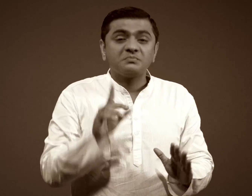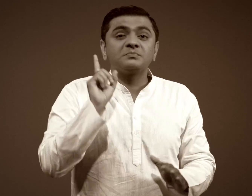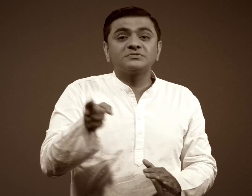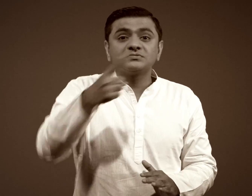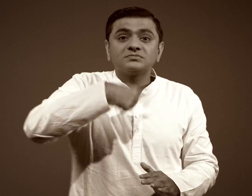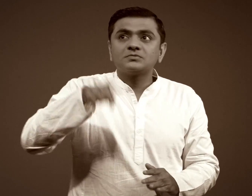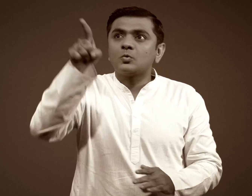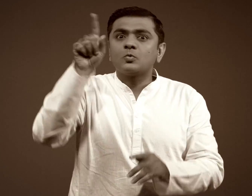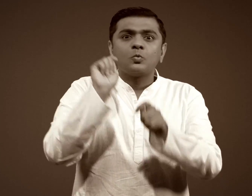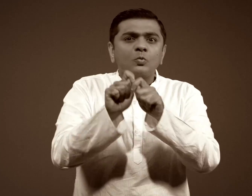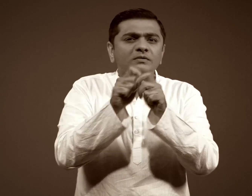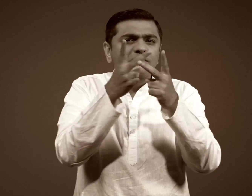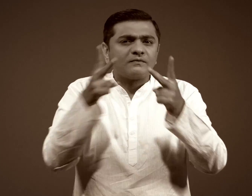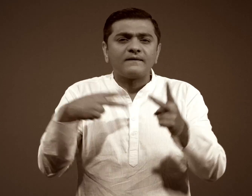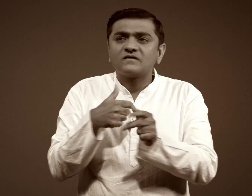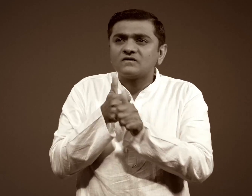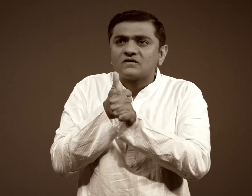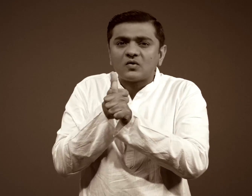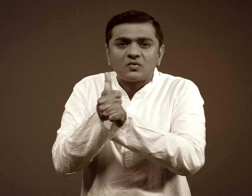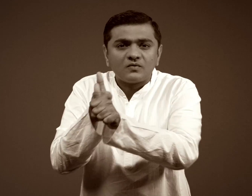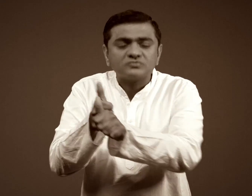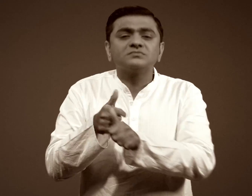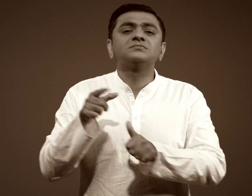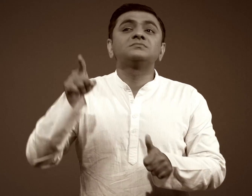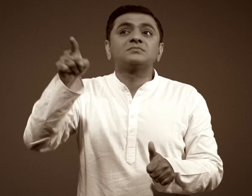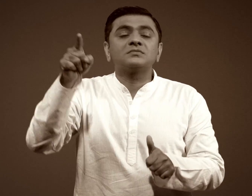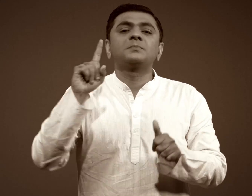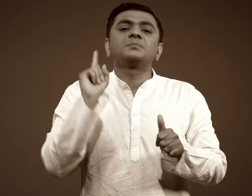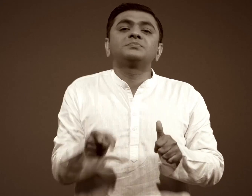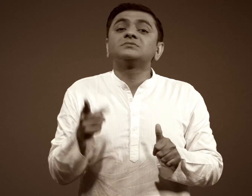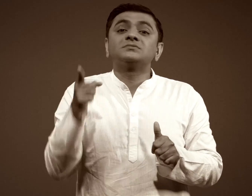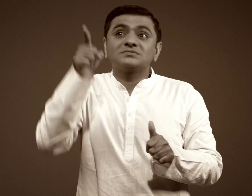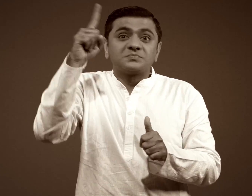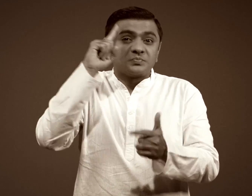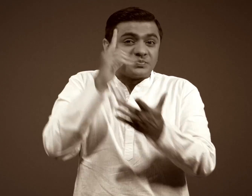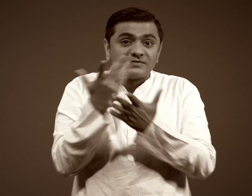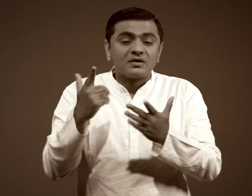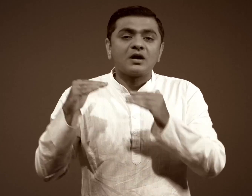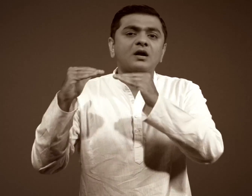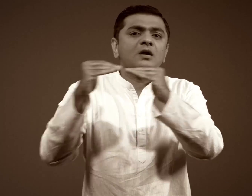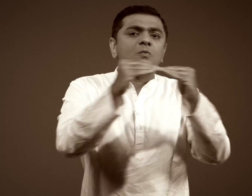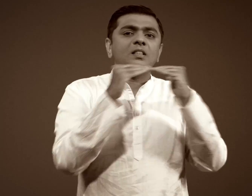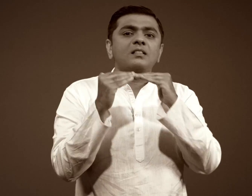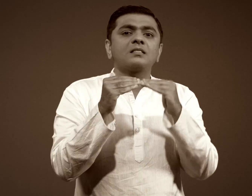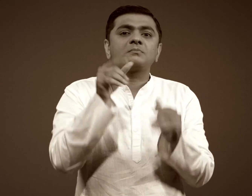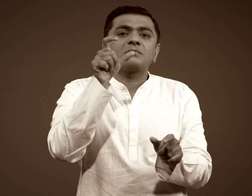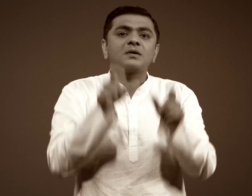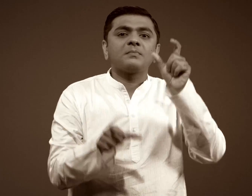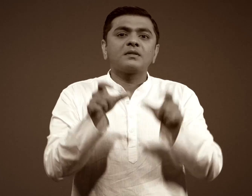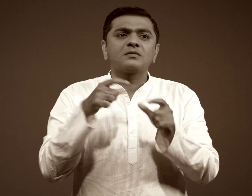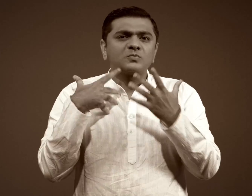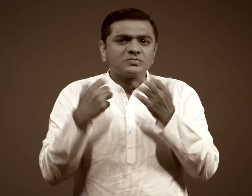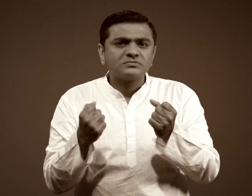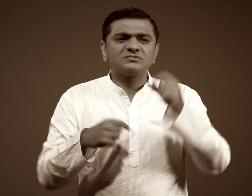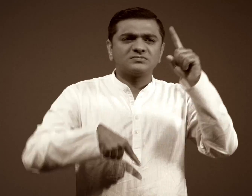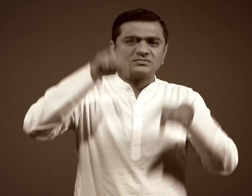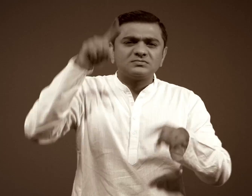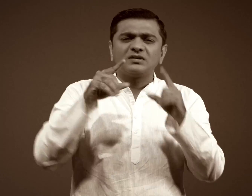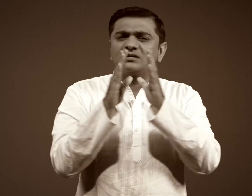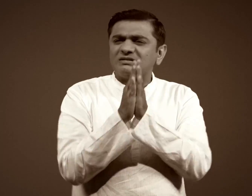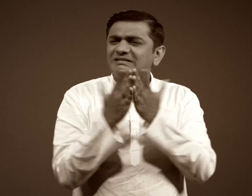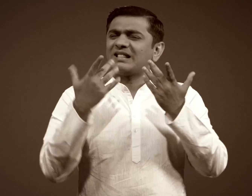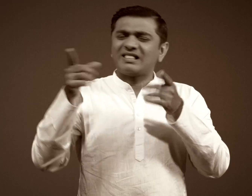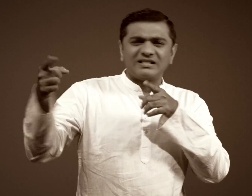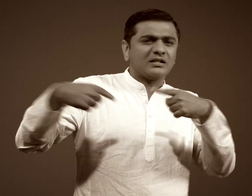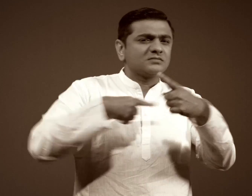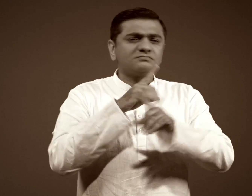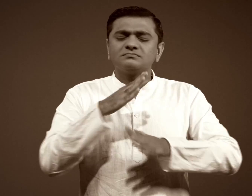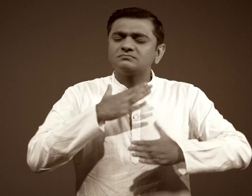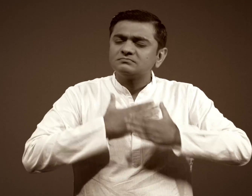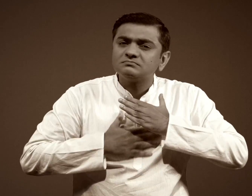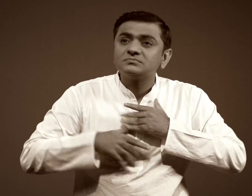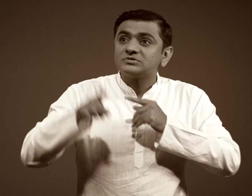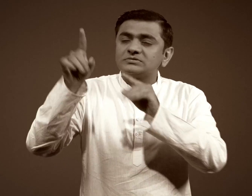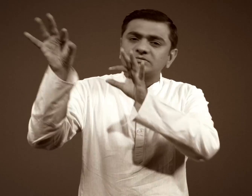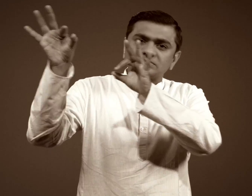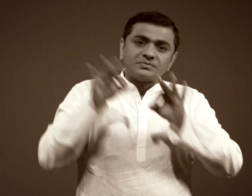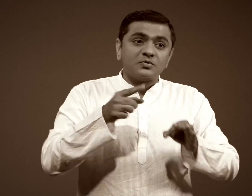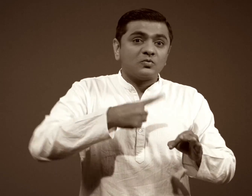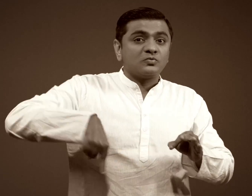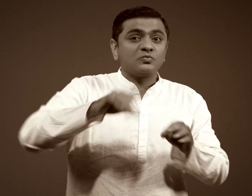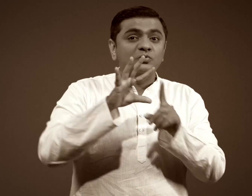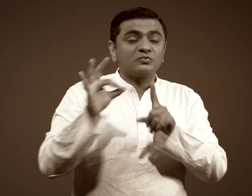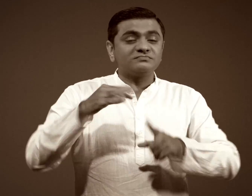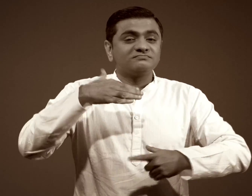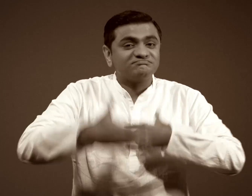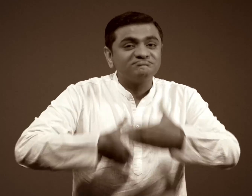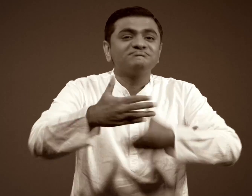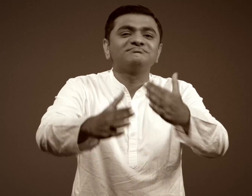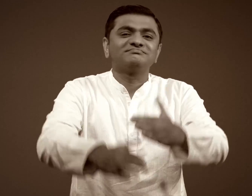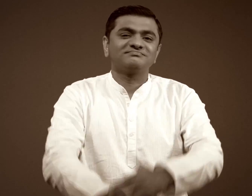We must remember Gandhiji's dream of an India where everyone has equal rights and everyone is living peacefully.